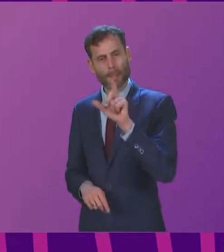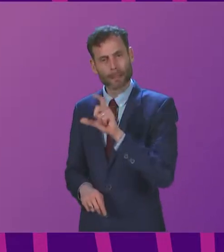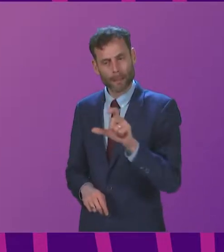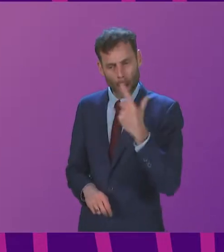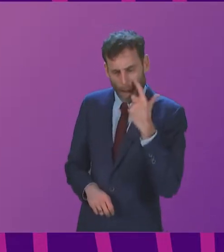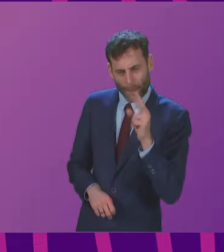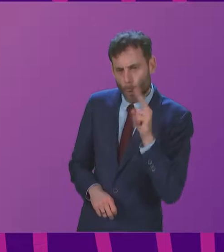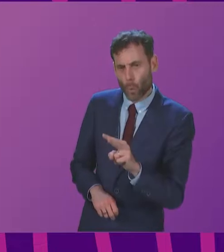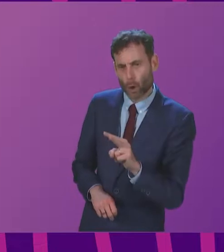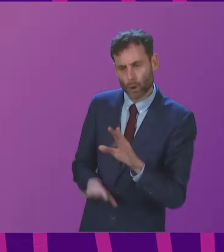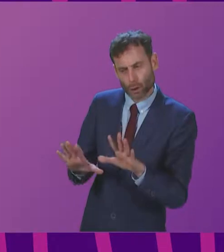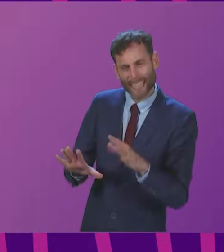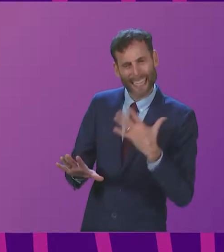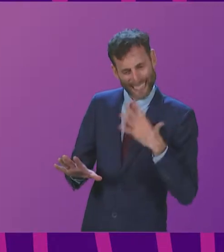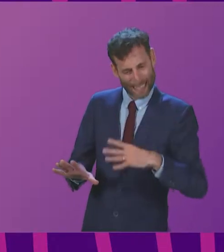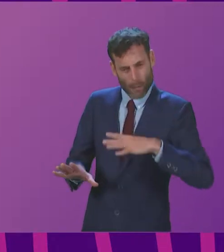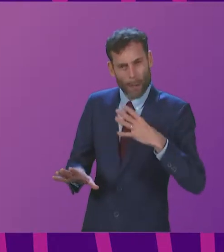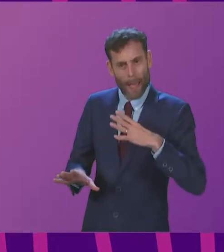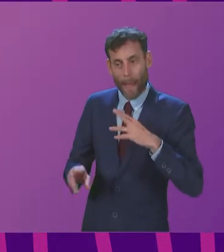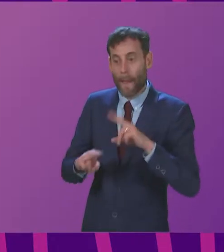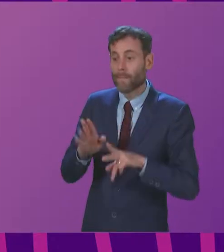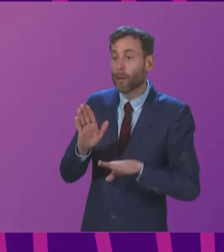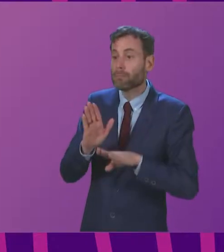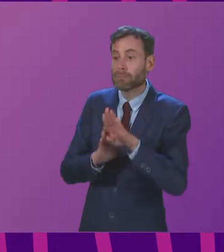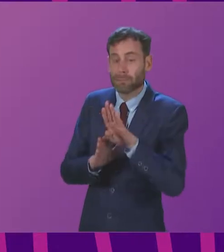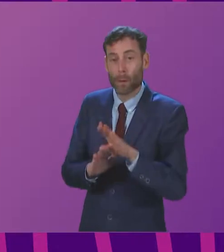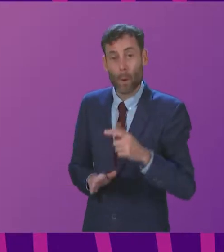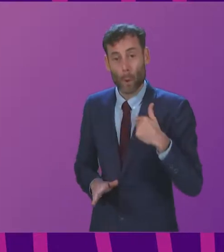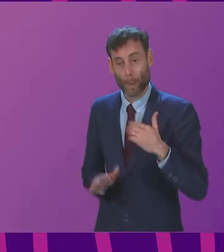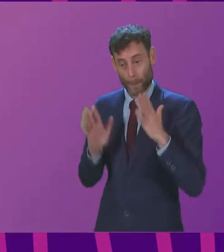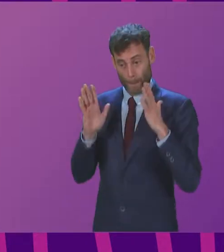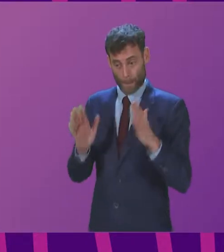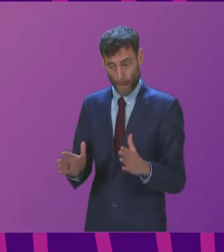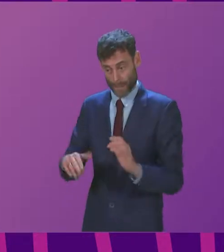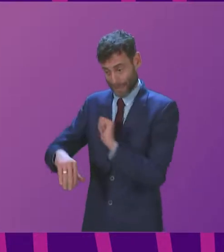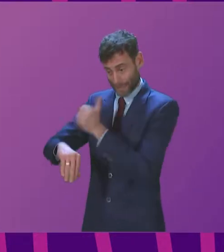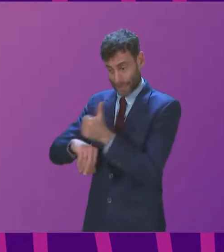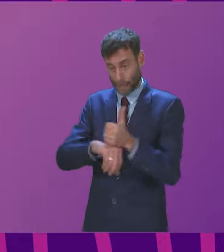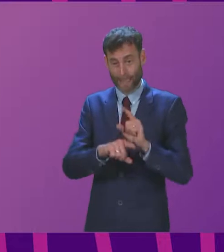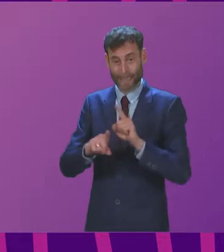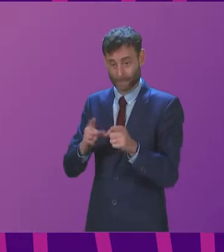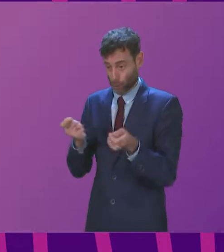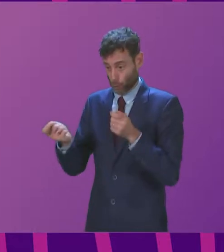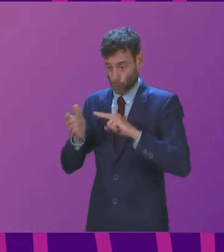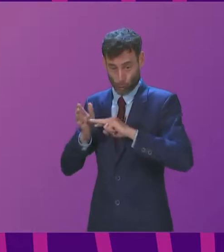We must use all the tools and all the levers in as smart and nuanced a way as possible to bear down